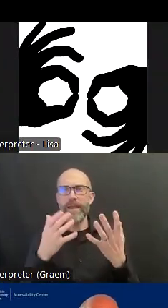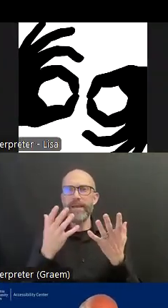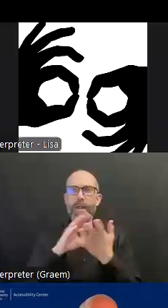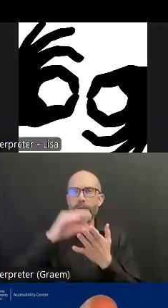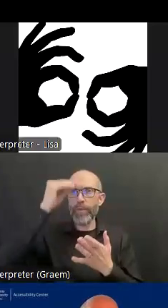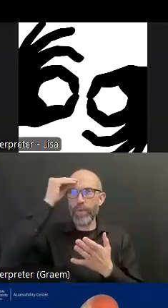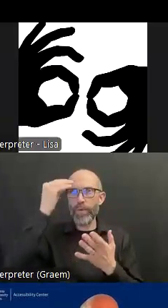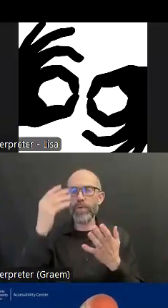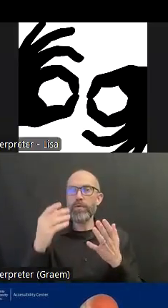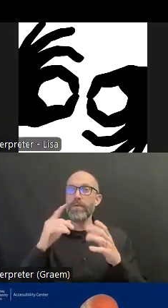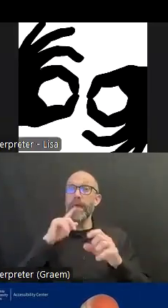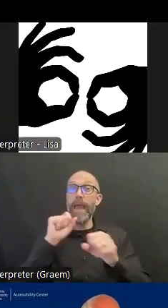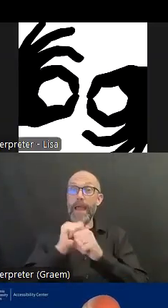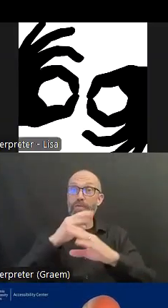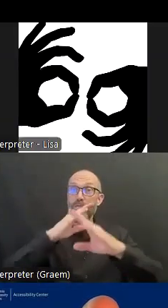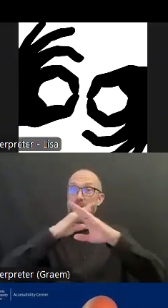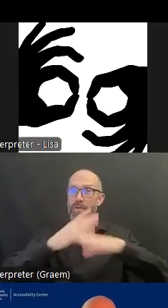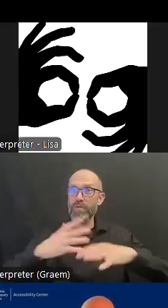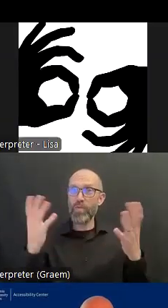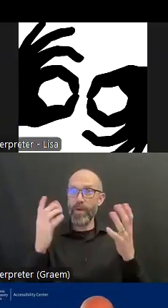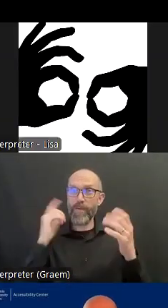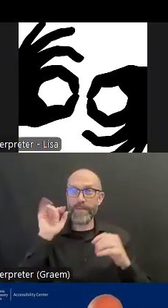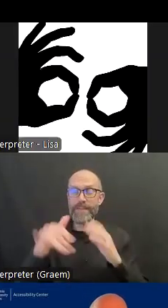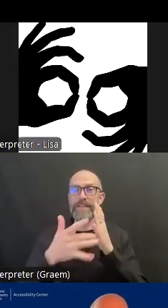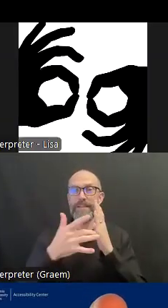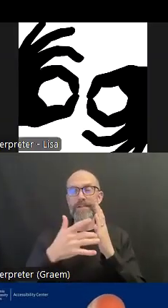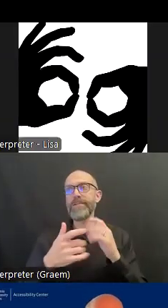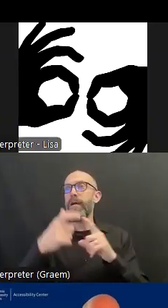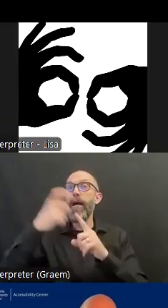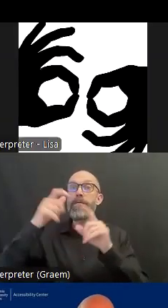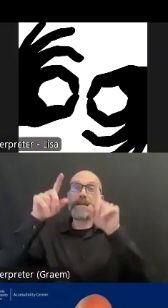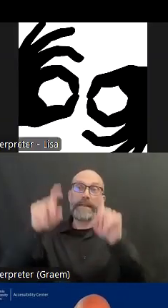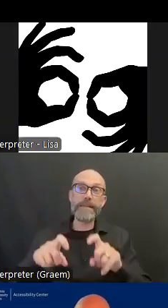our actual barriers in this technology. You can use automated testing, anything from Pope Tech